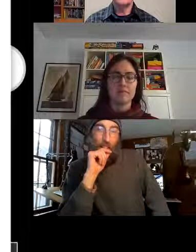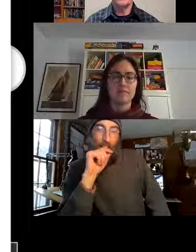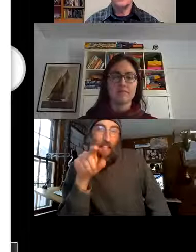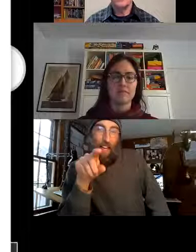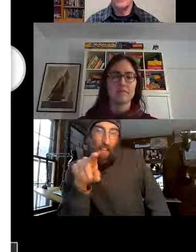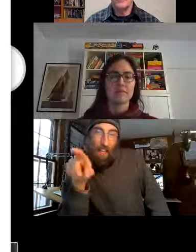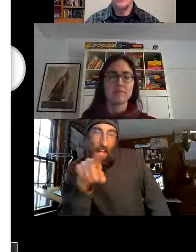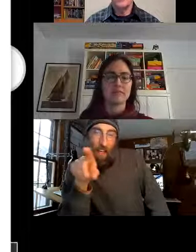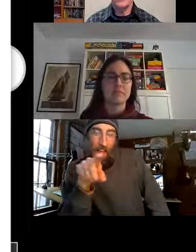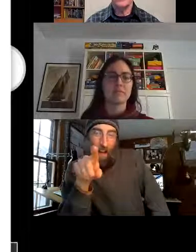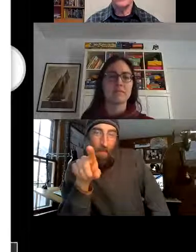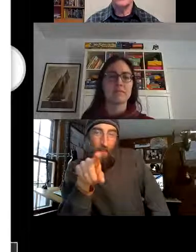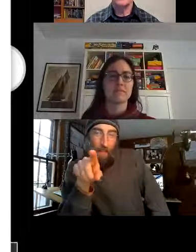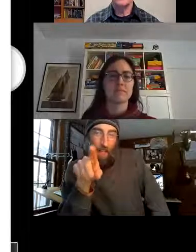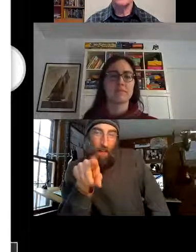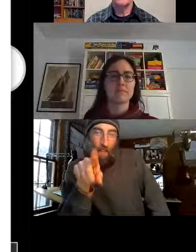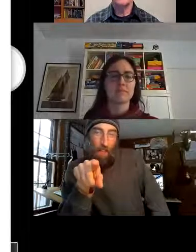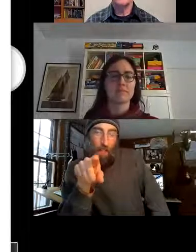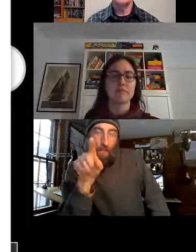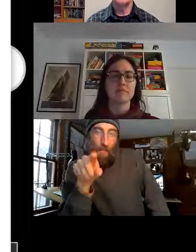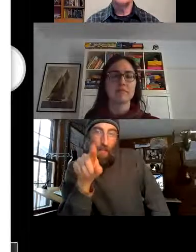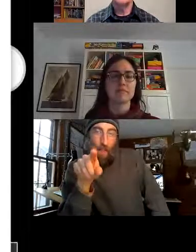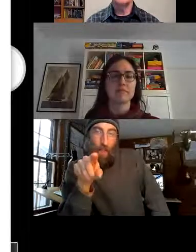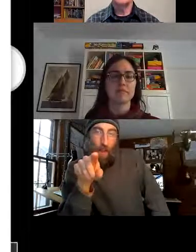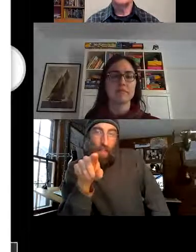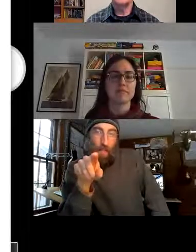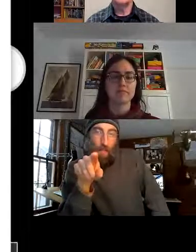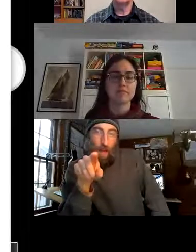because that's actually, I, I think those uncles were the Democrats of the